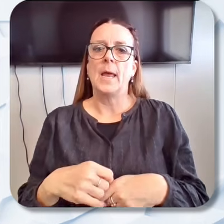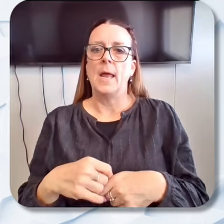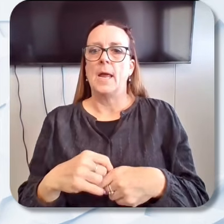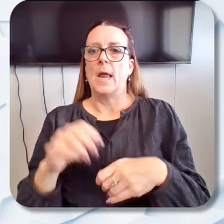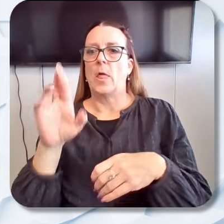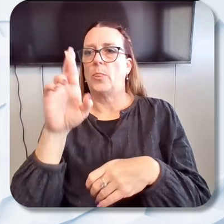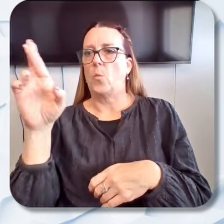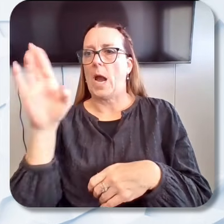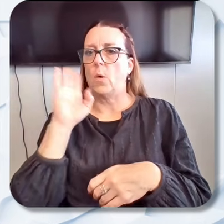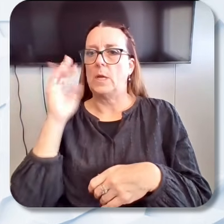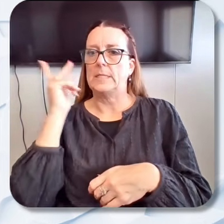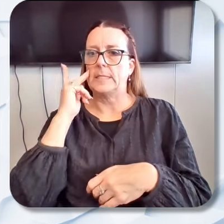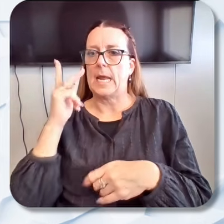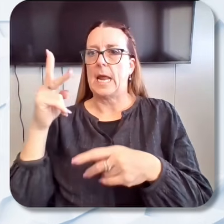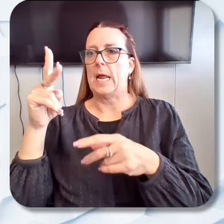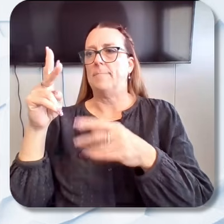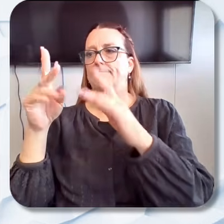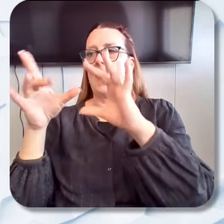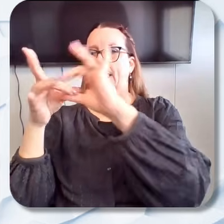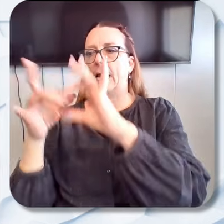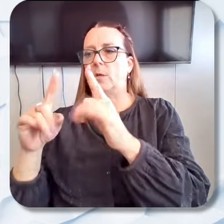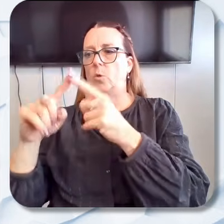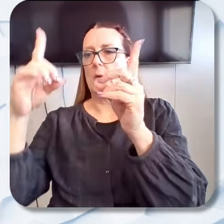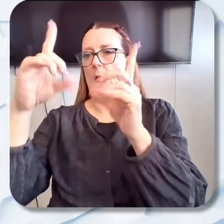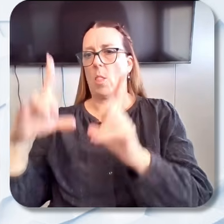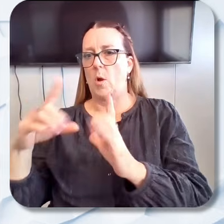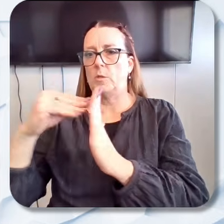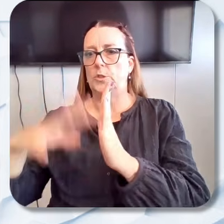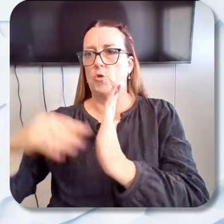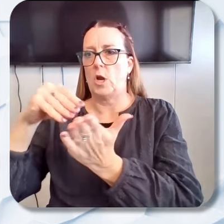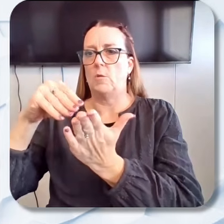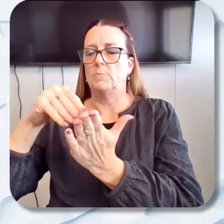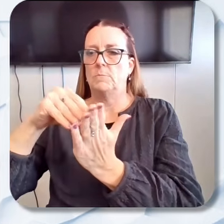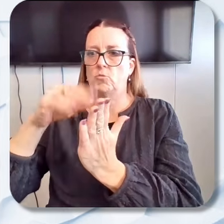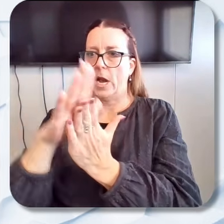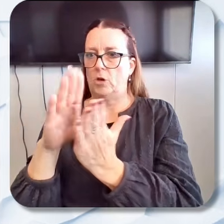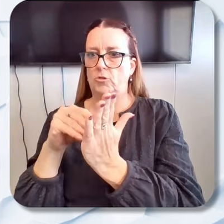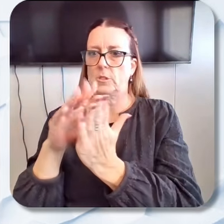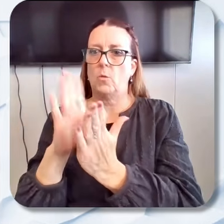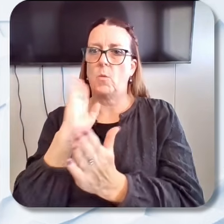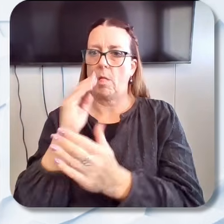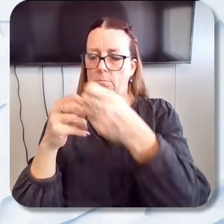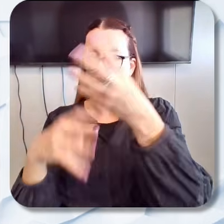a link to download all your student records. So once you downloaded that spreadsheet, you'll have all the information for what students